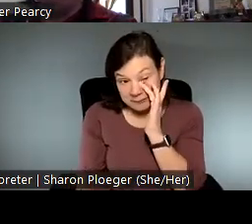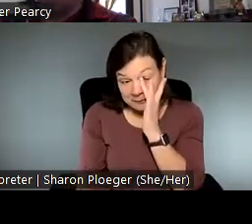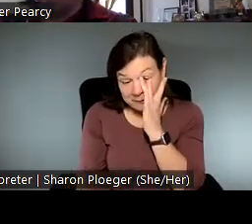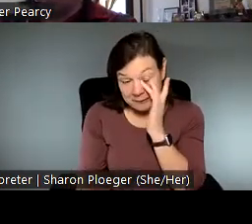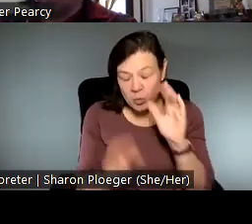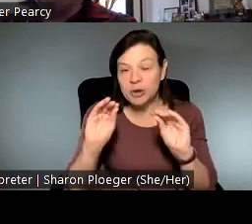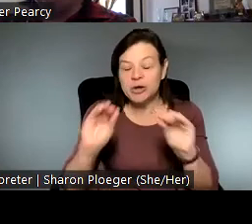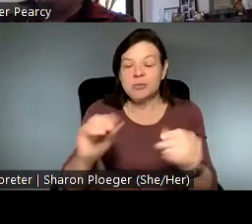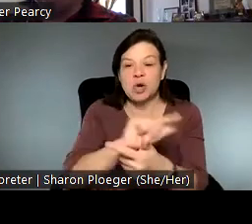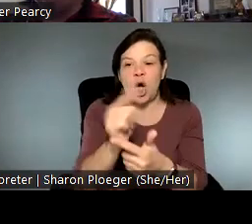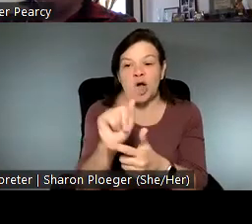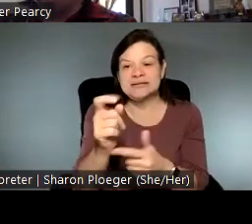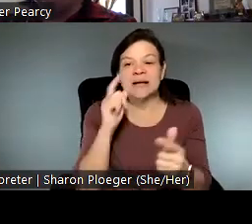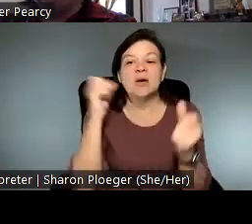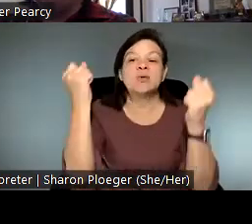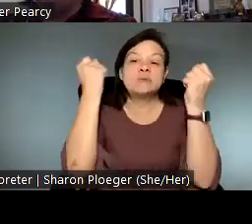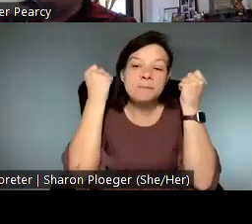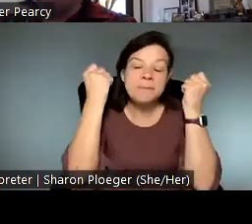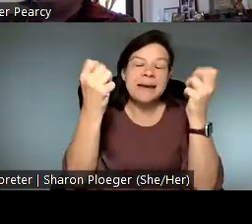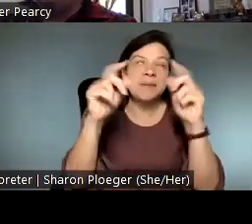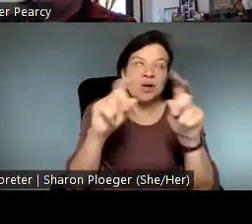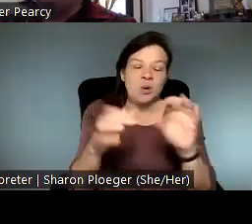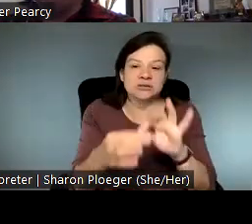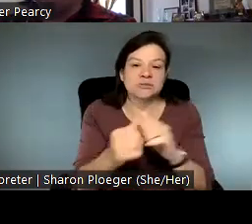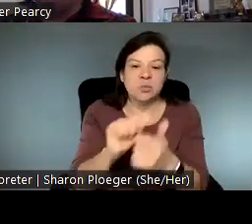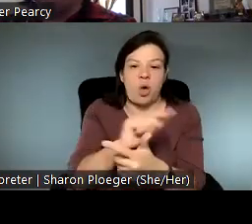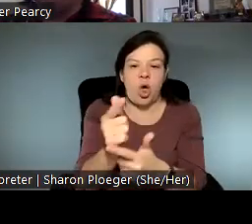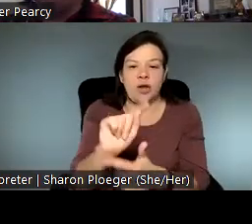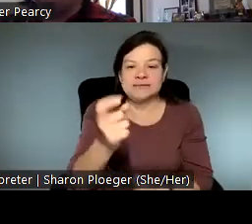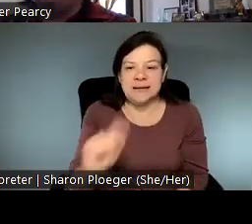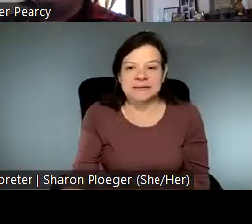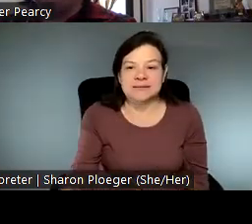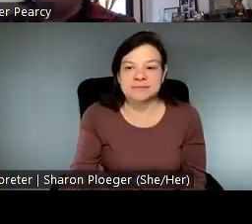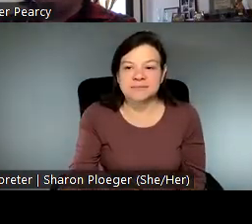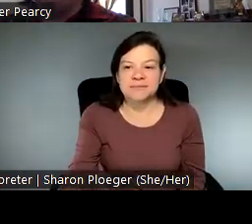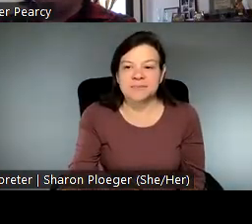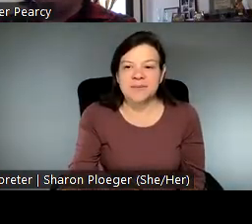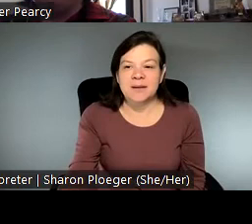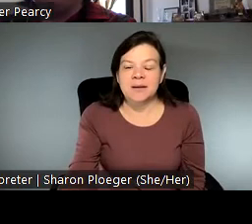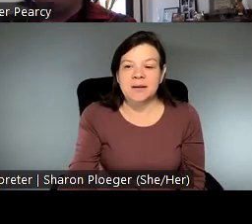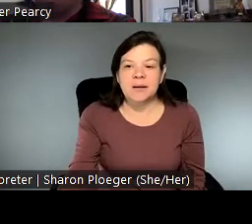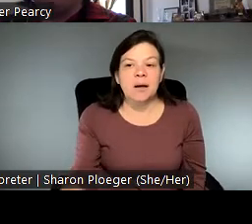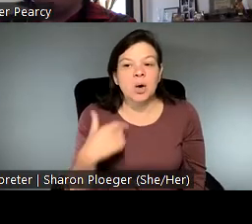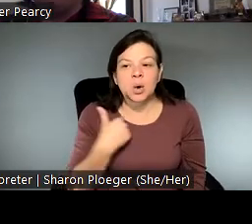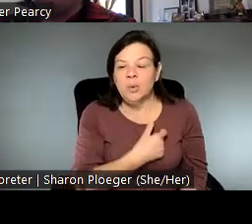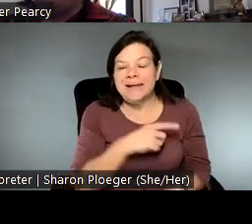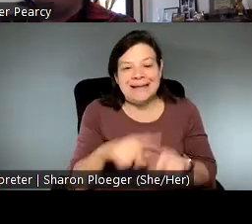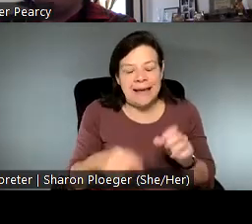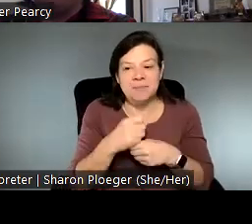So I know there's a lot of questions about alt text. In order to kind of get through the material we have, we can't make this an alt text only presentation.